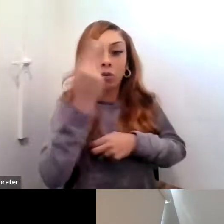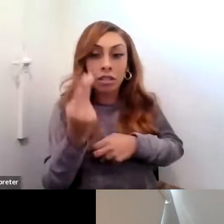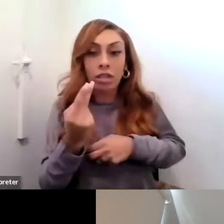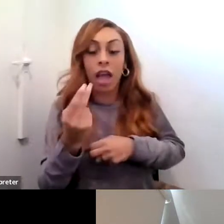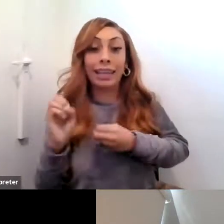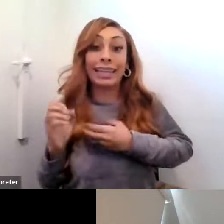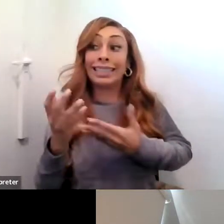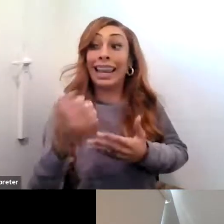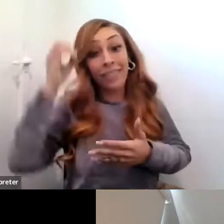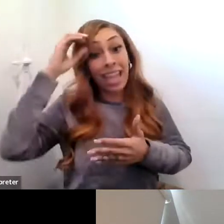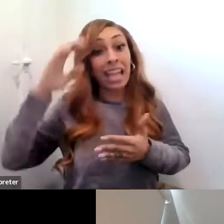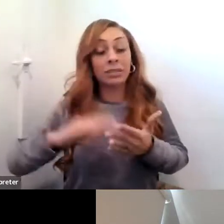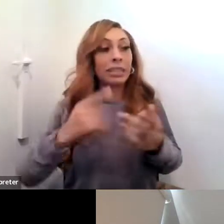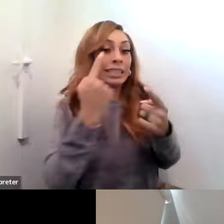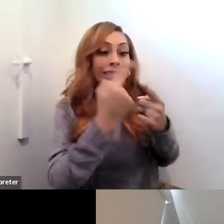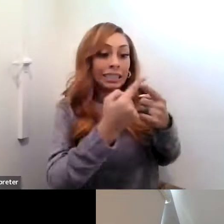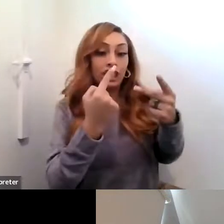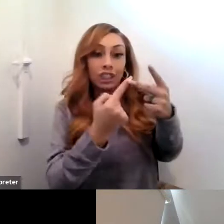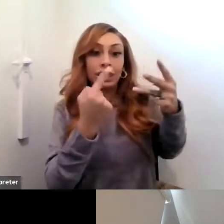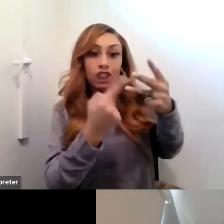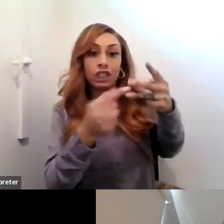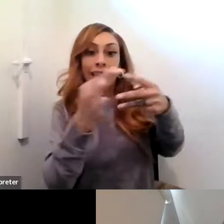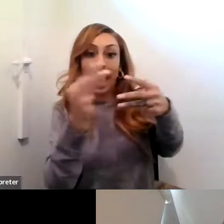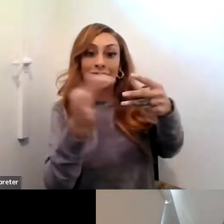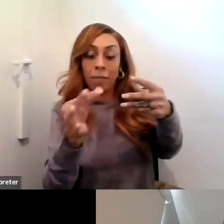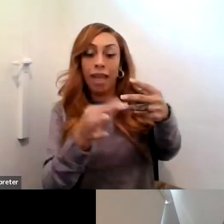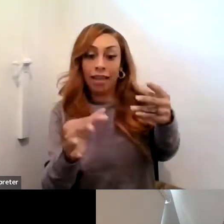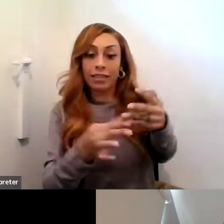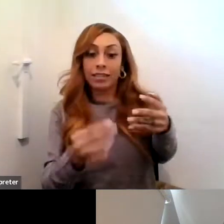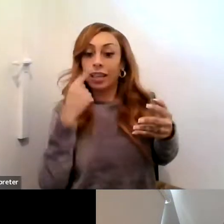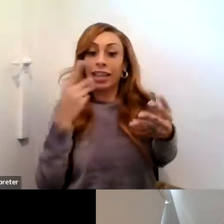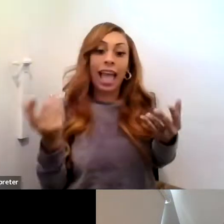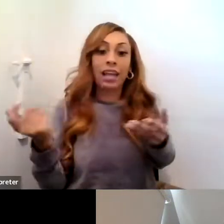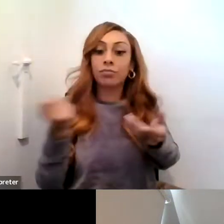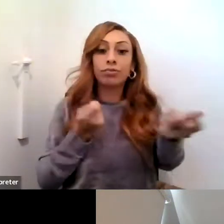and by that, I mean every aspect of these experiences, so that we can reach and benefit everyone.